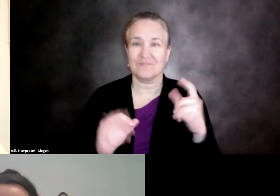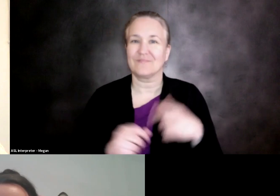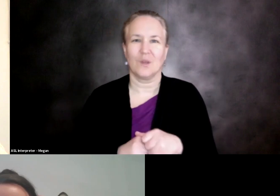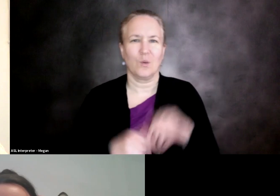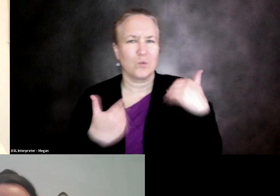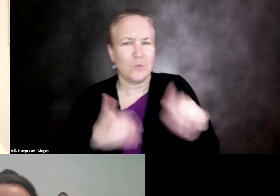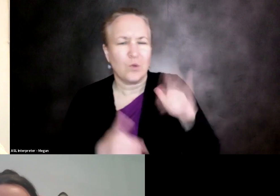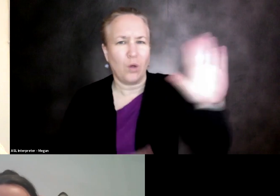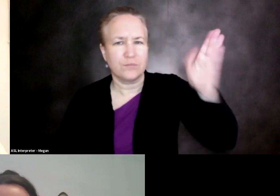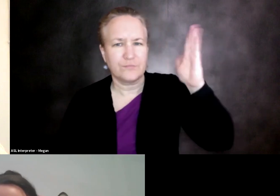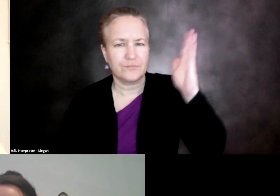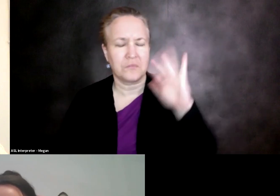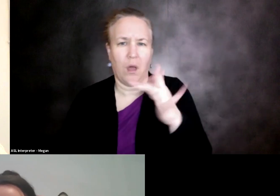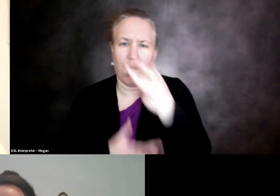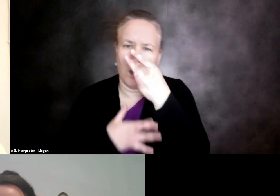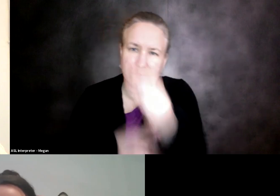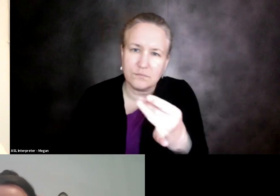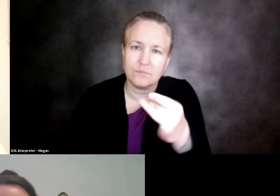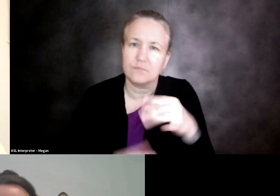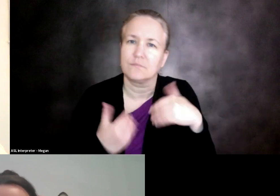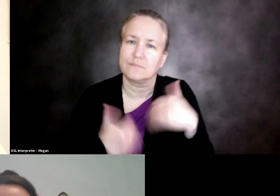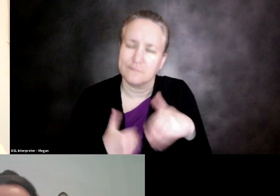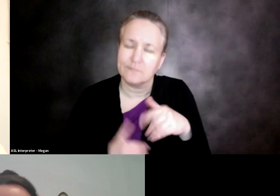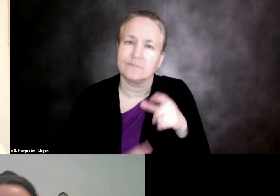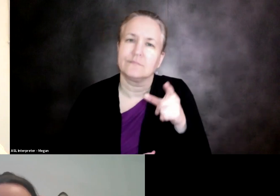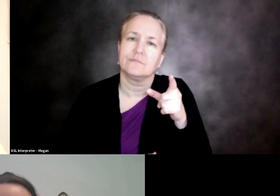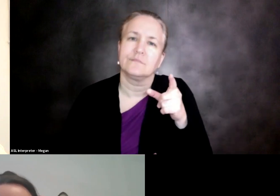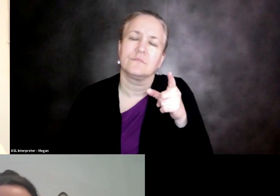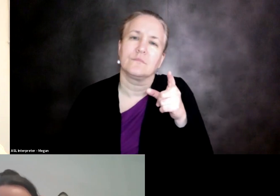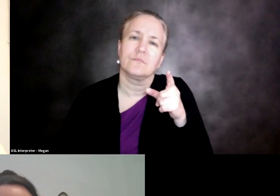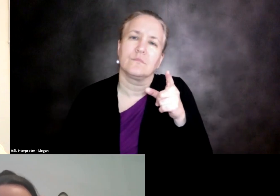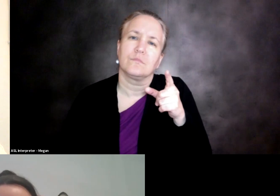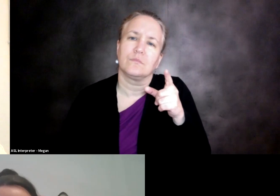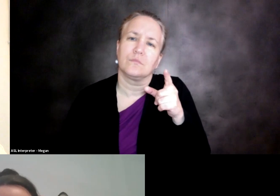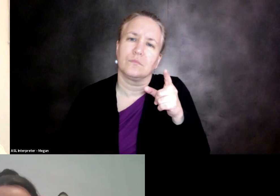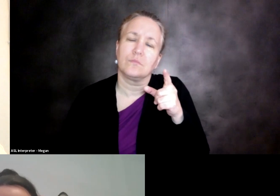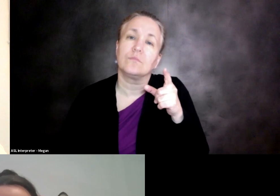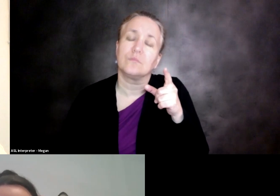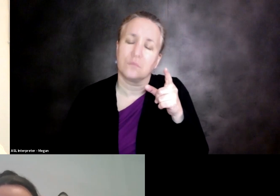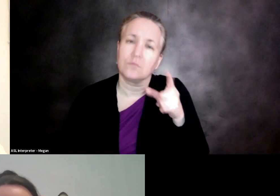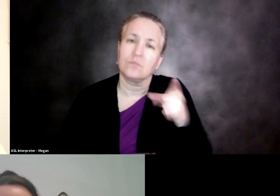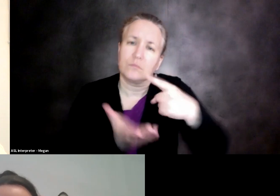insofar as you went all the way from experiential childhood